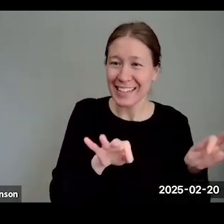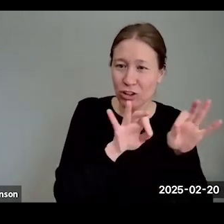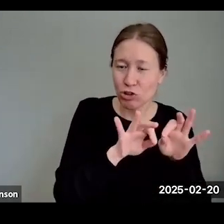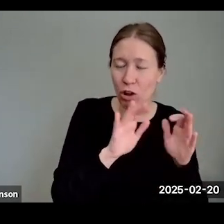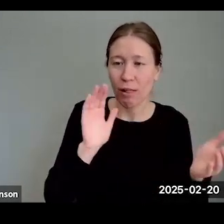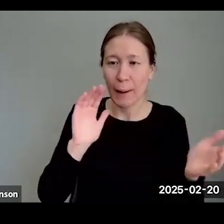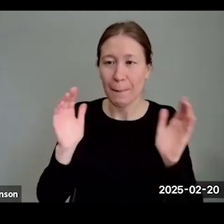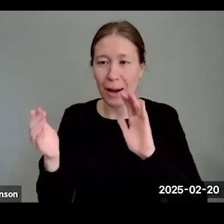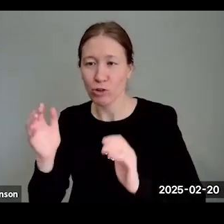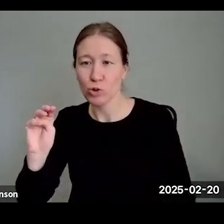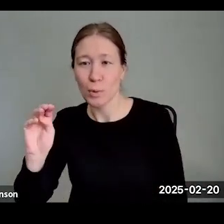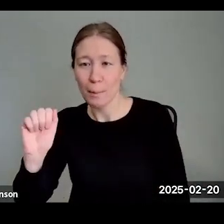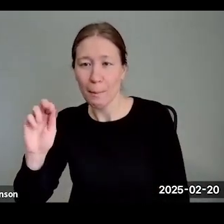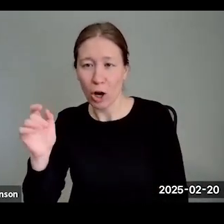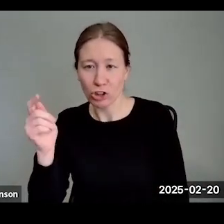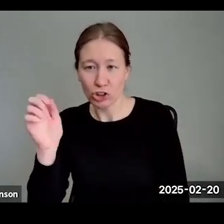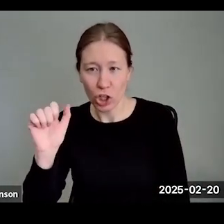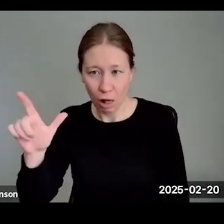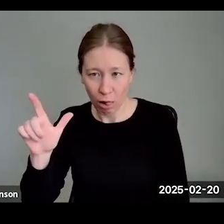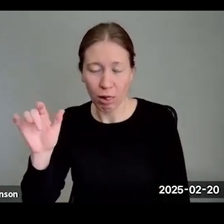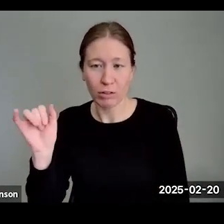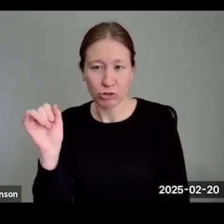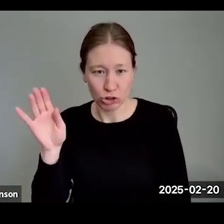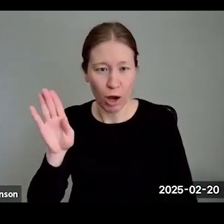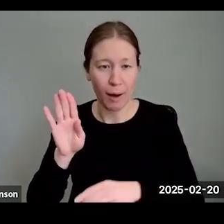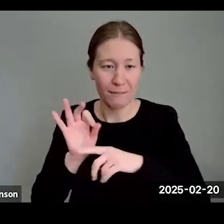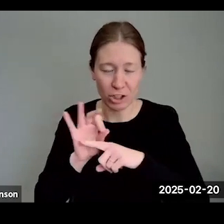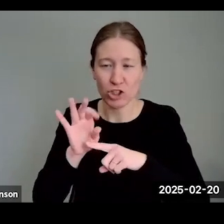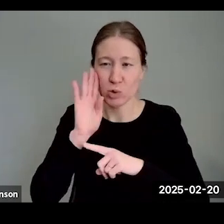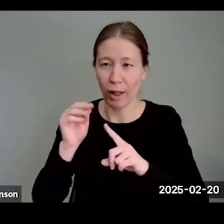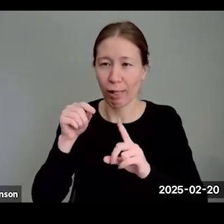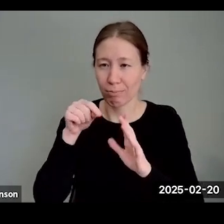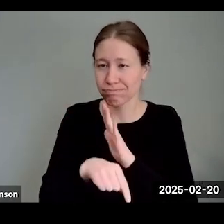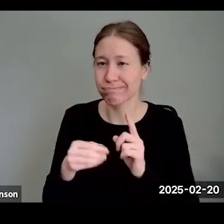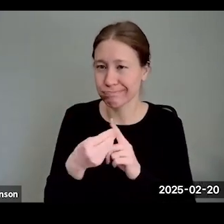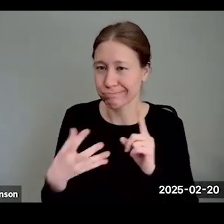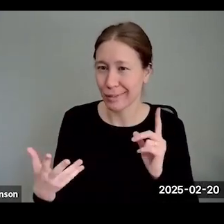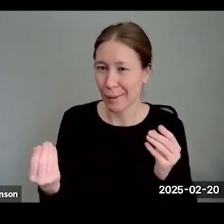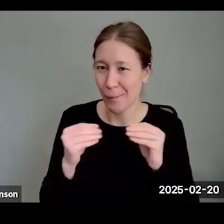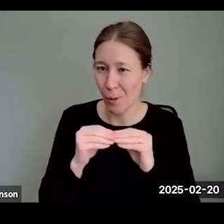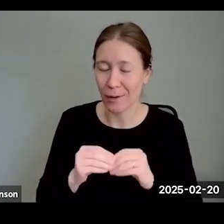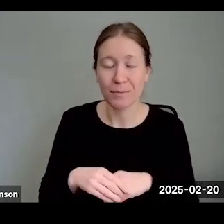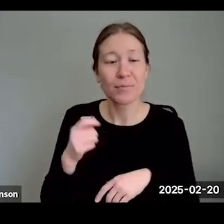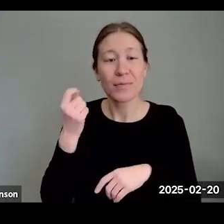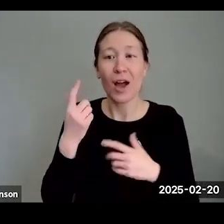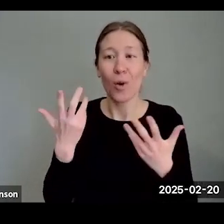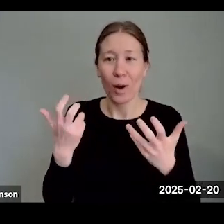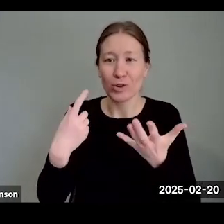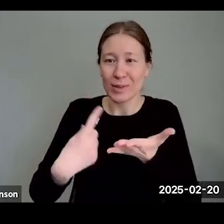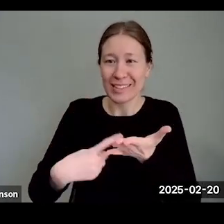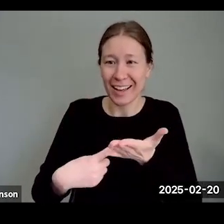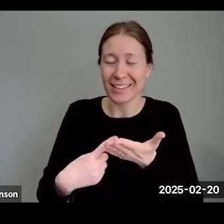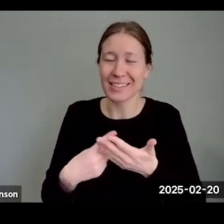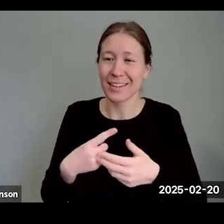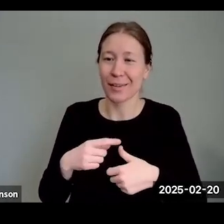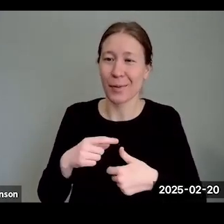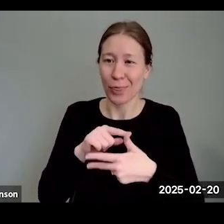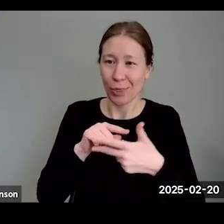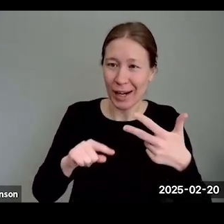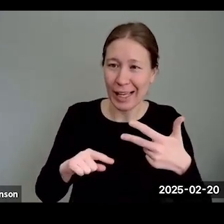And we'll go into much more detail later on in the presentation. But we wanna talk first about the three key considerations.